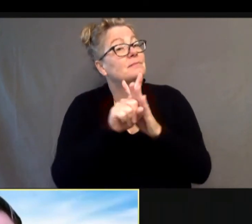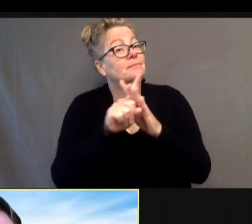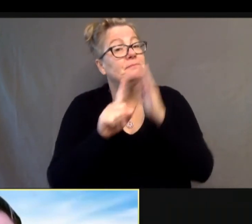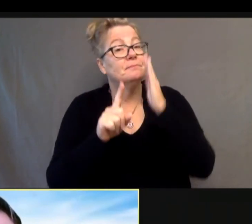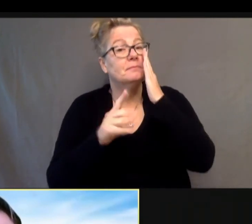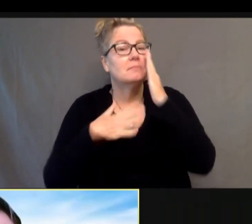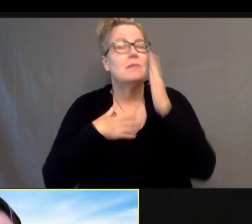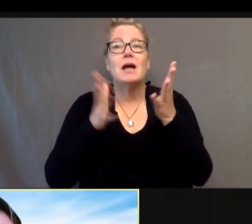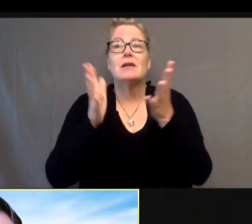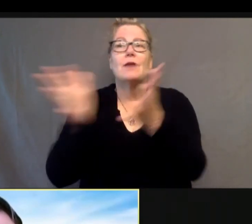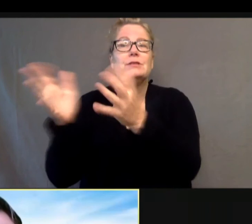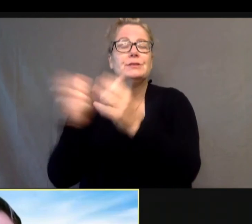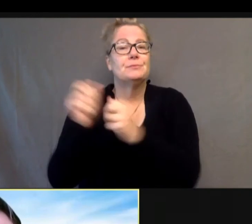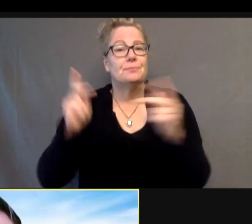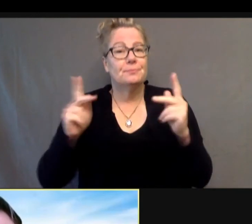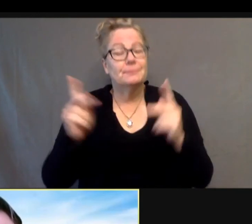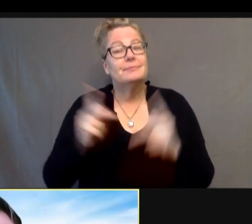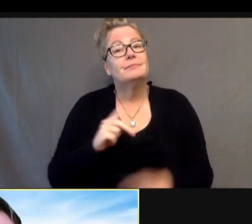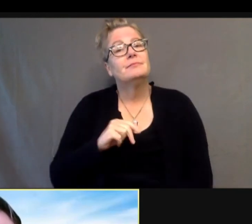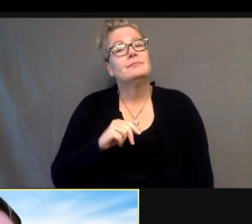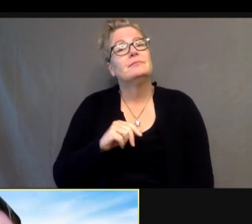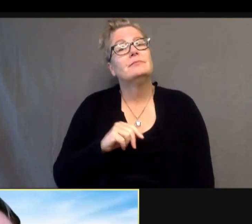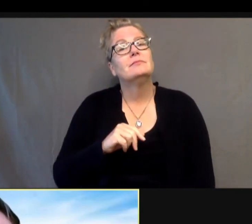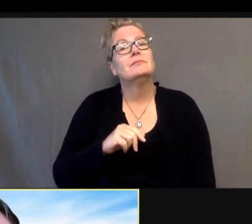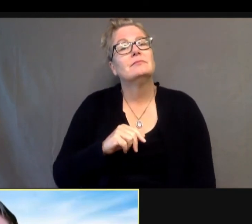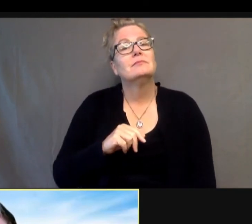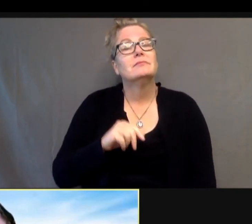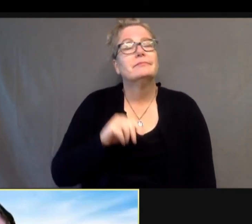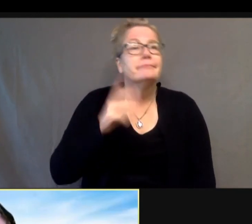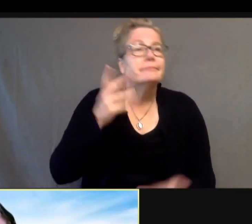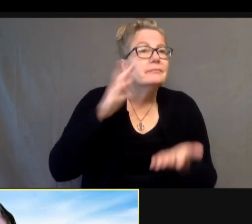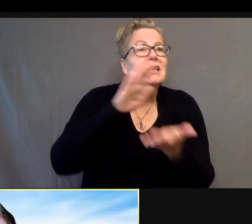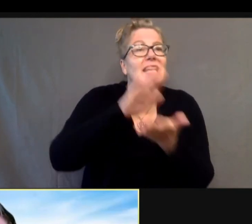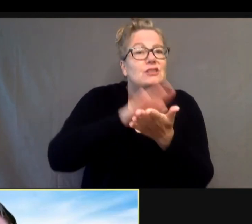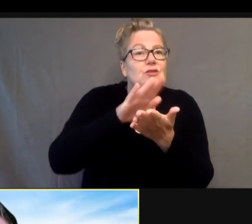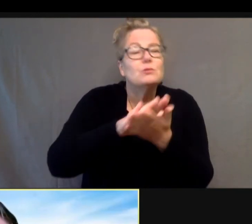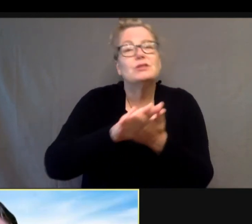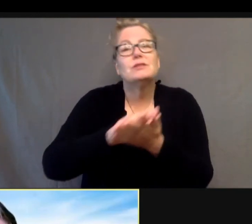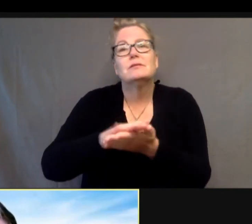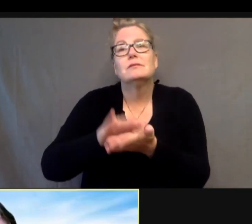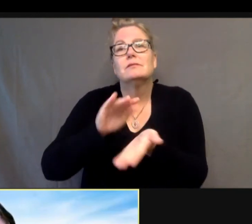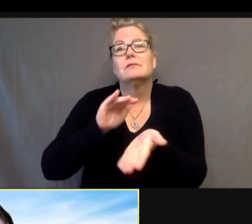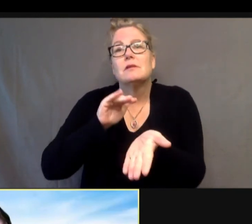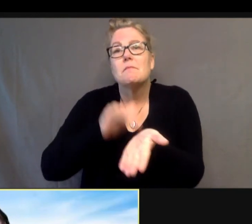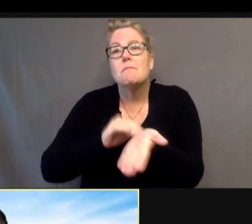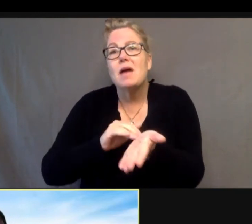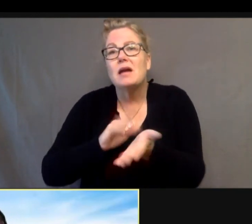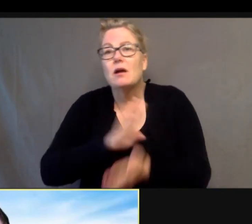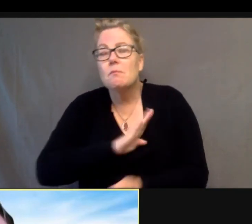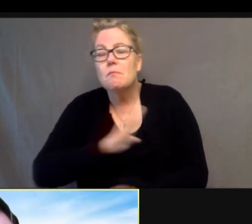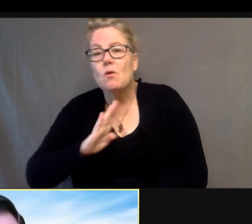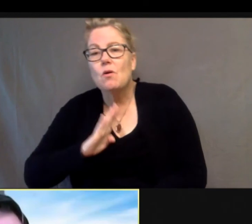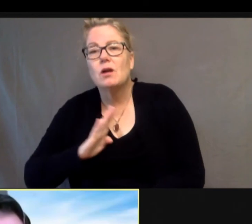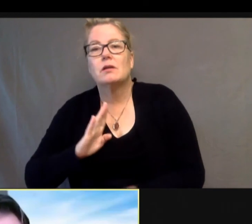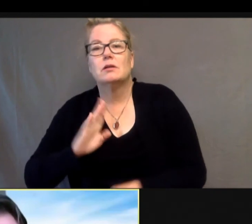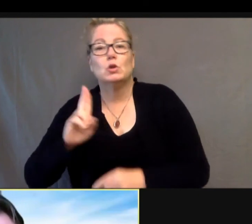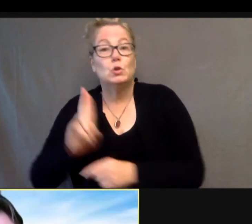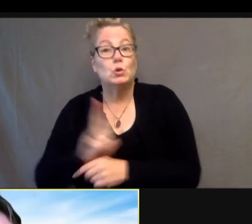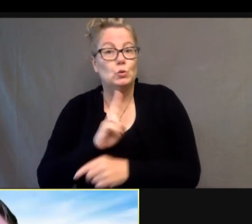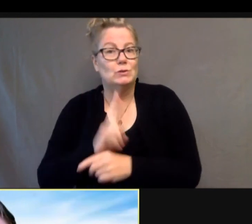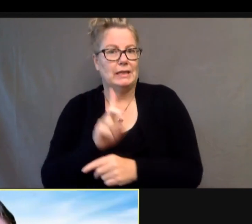or medical boards using an illness or a disability against the person. For example, I talked